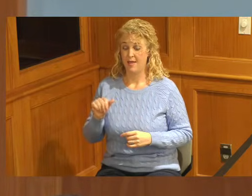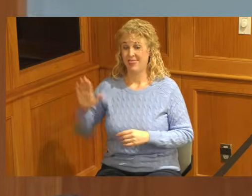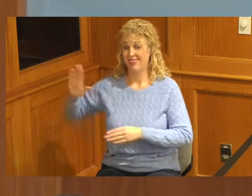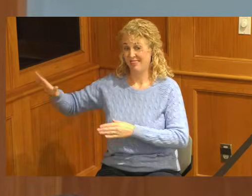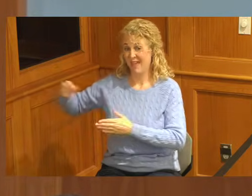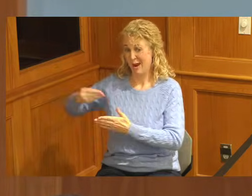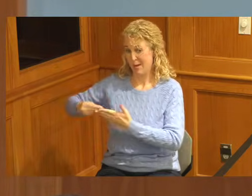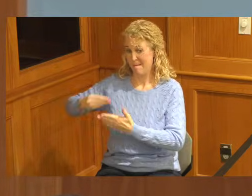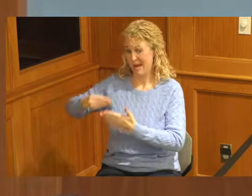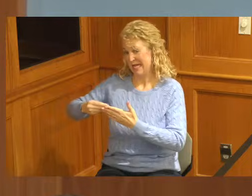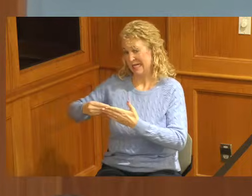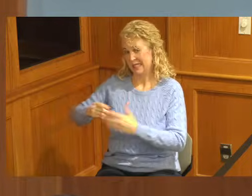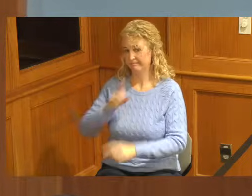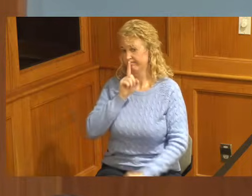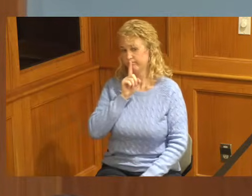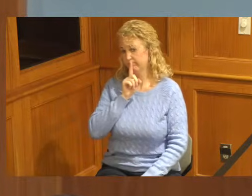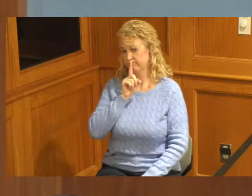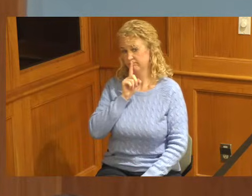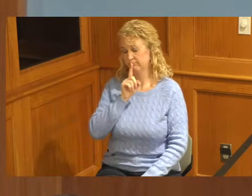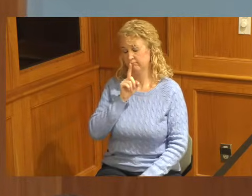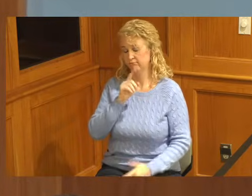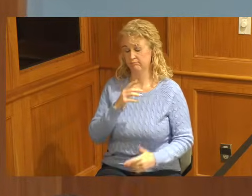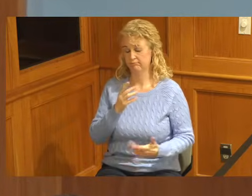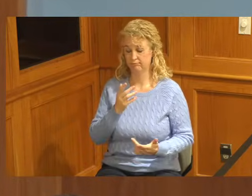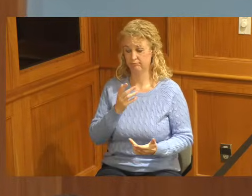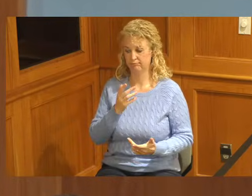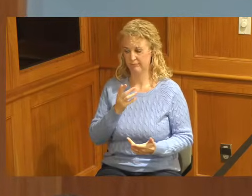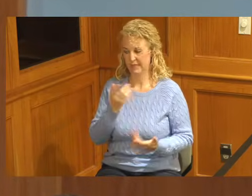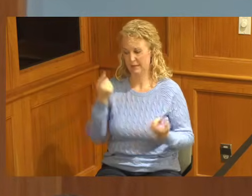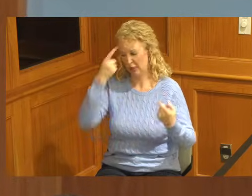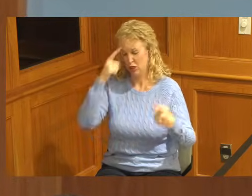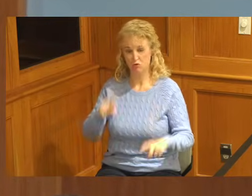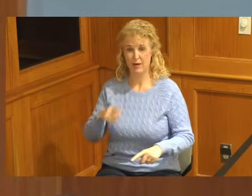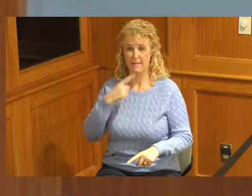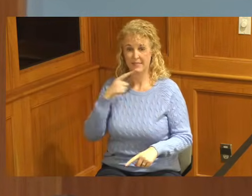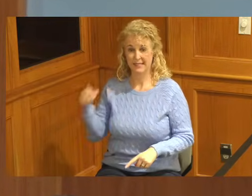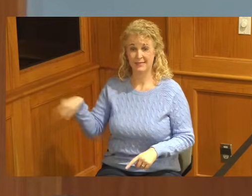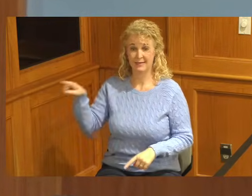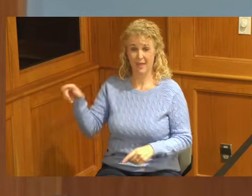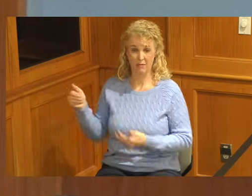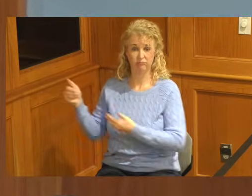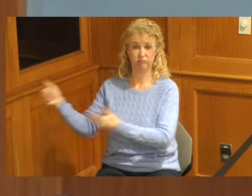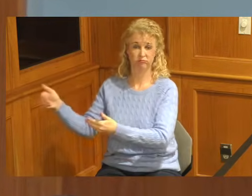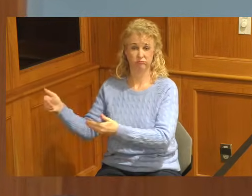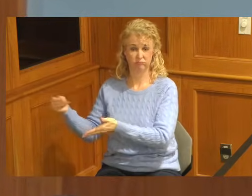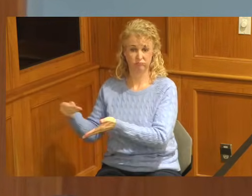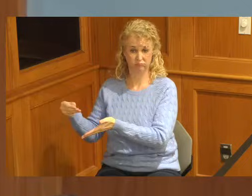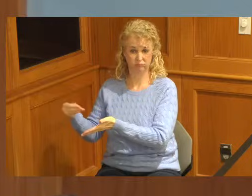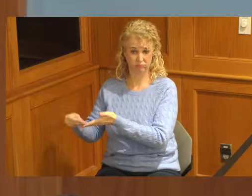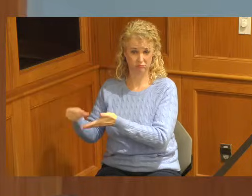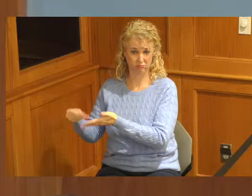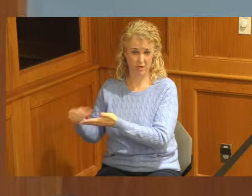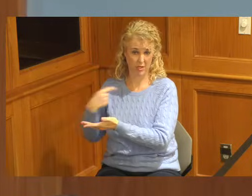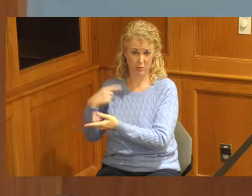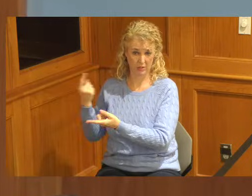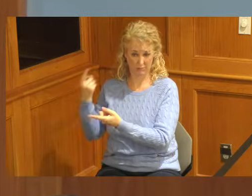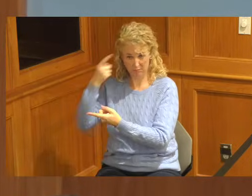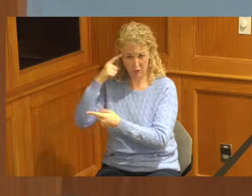it. obviously it just is the agreement with MSD that will will set up this this split which is